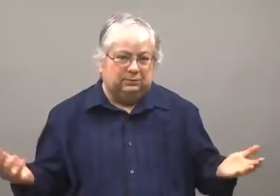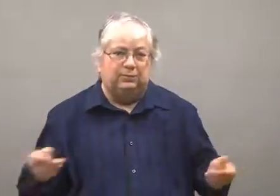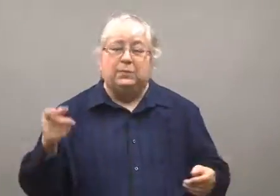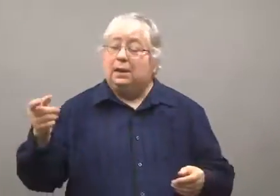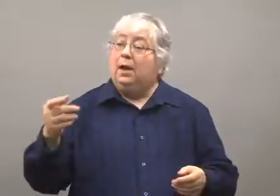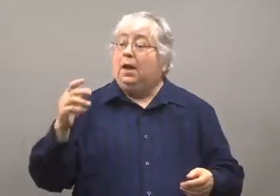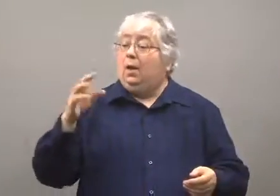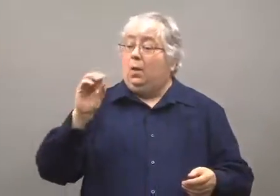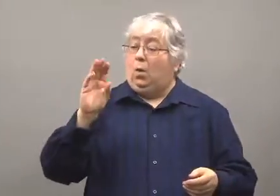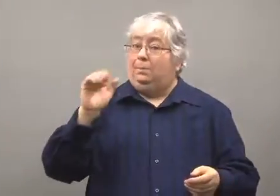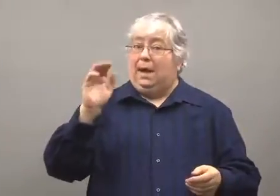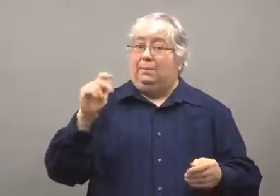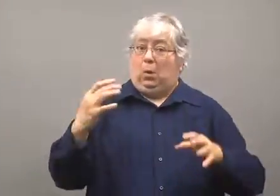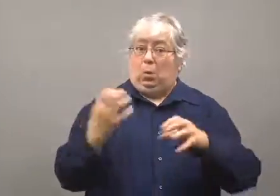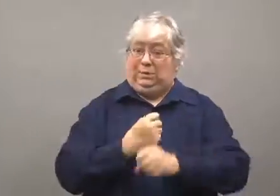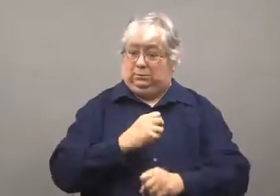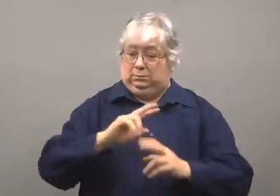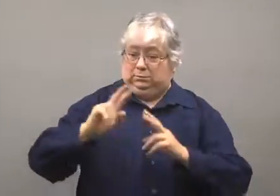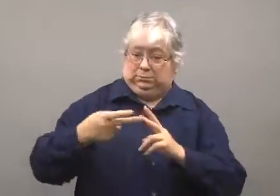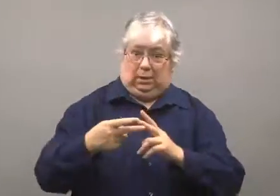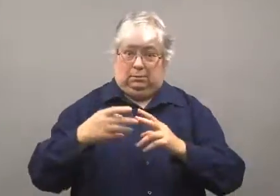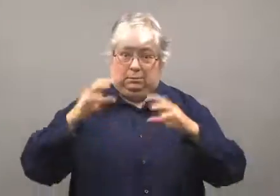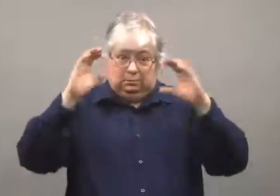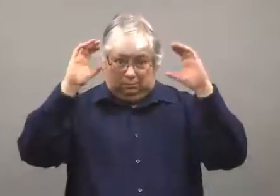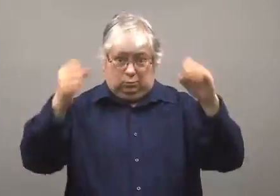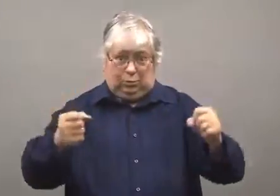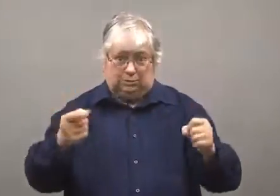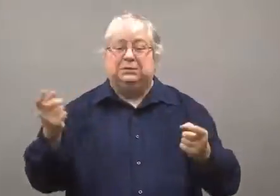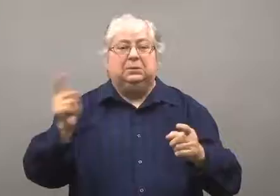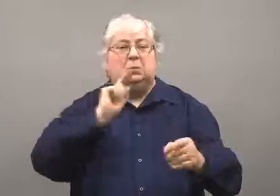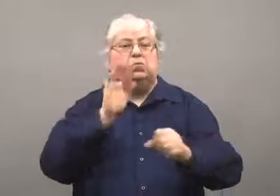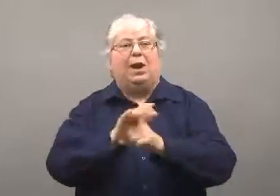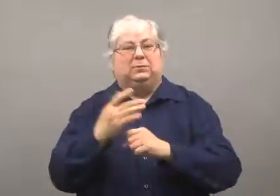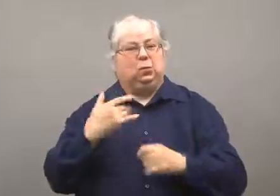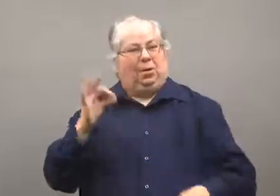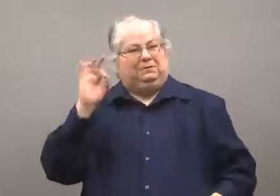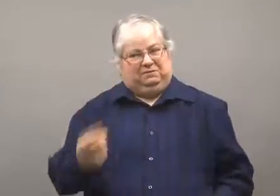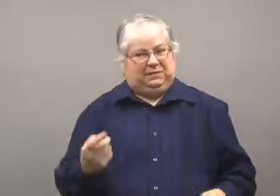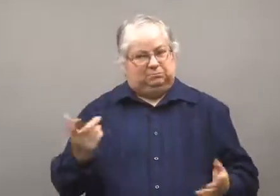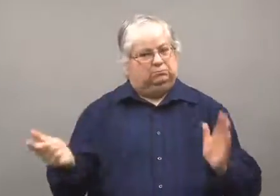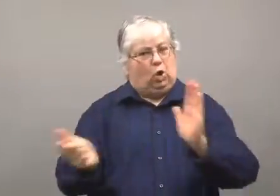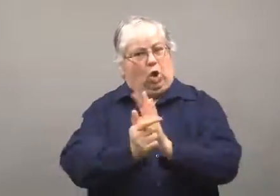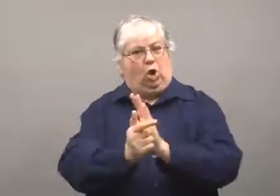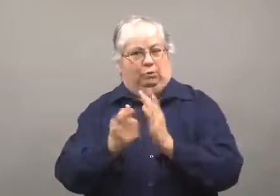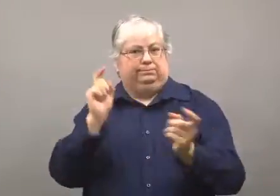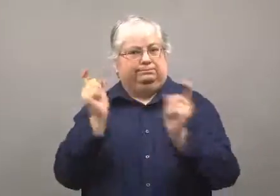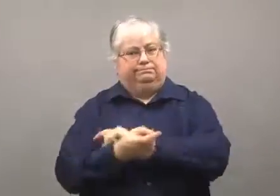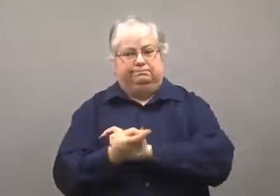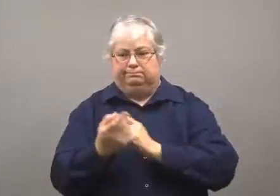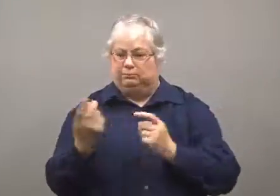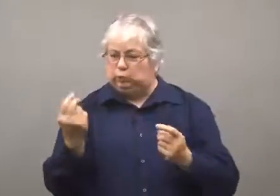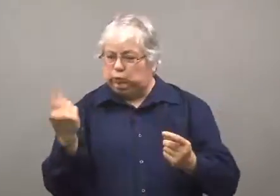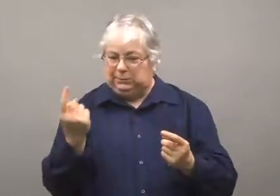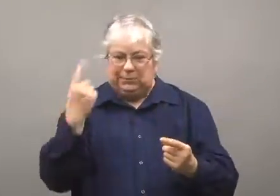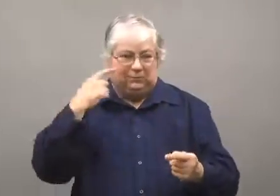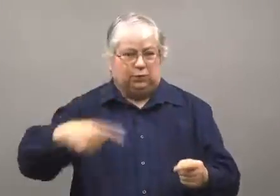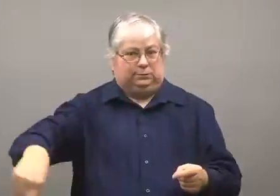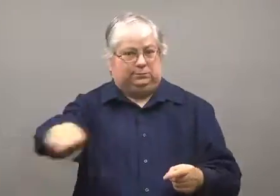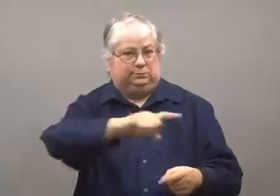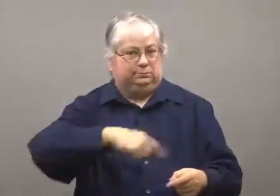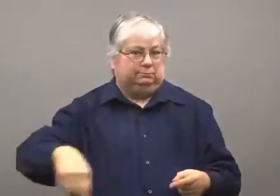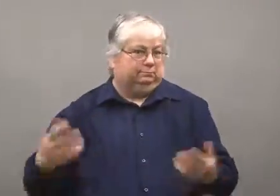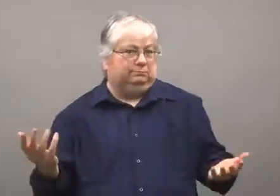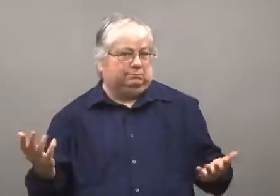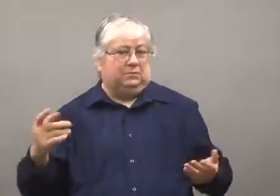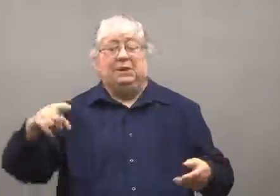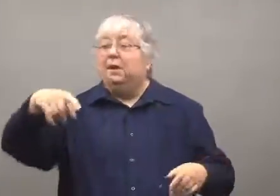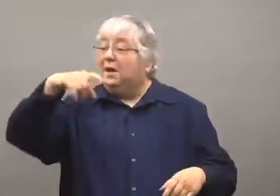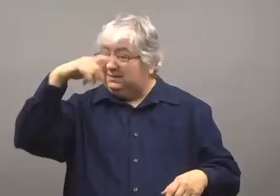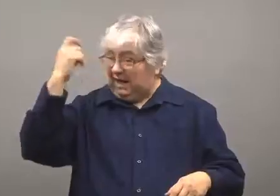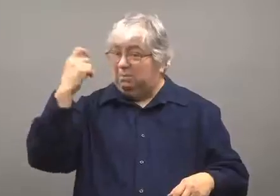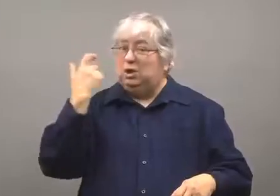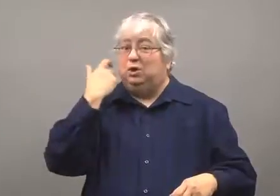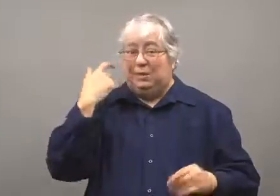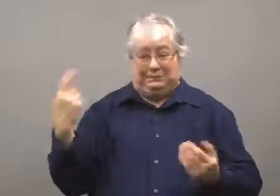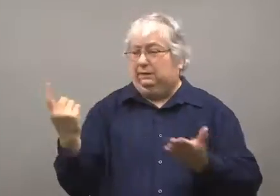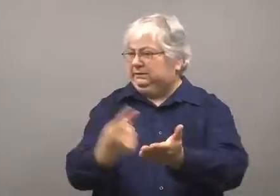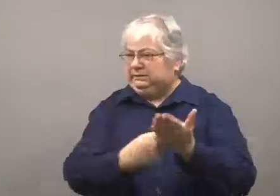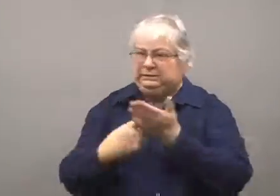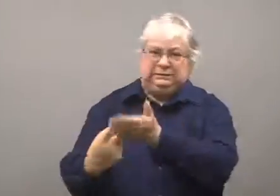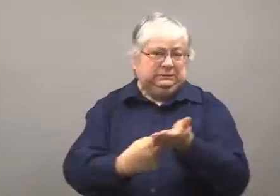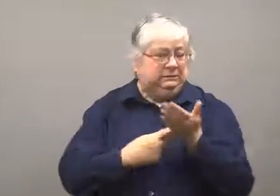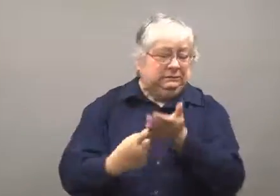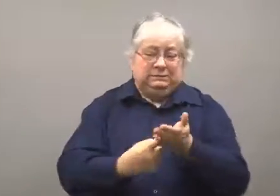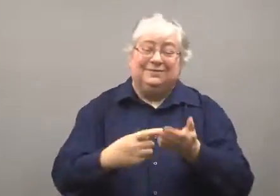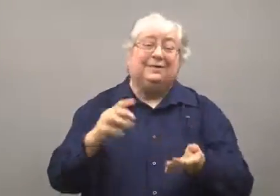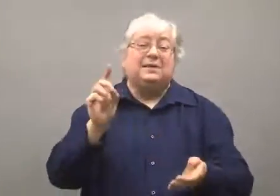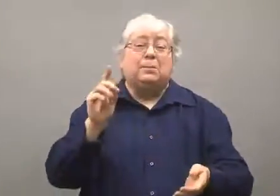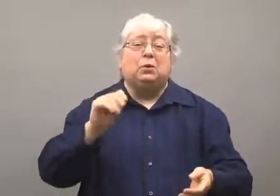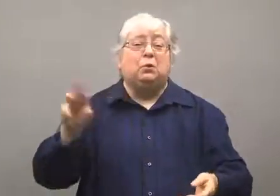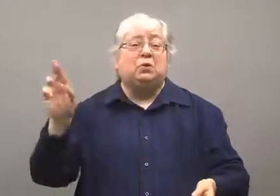When Obama won his second term, he vowed to make changes to the immigration laws.